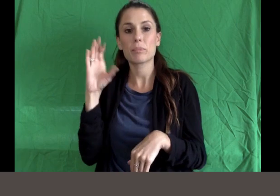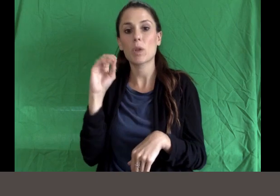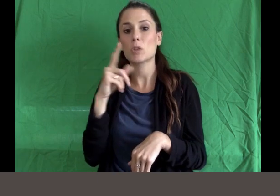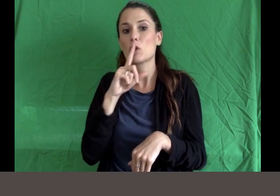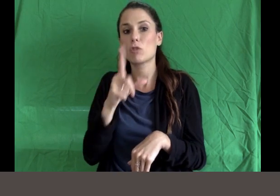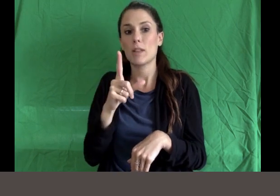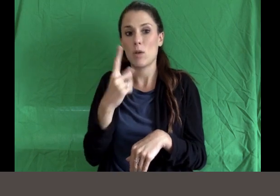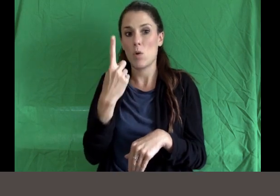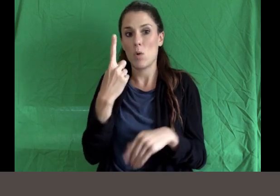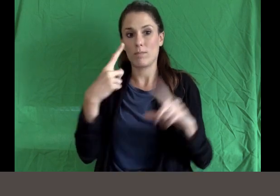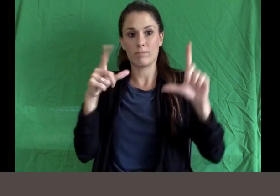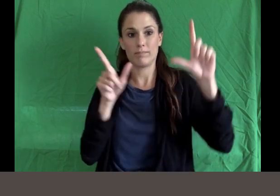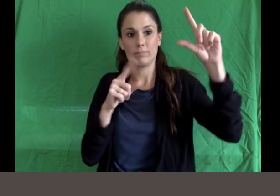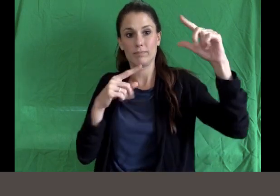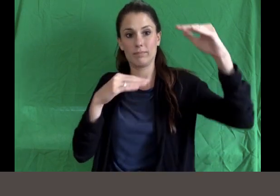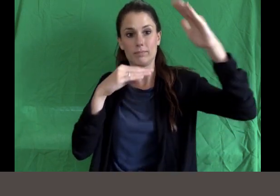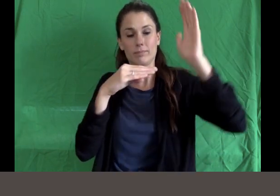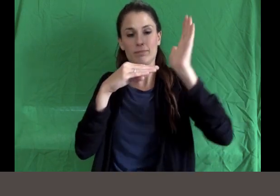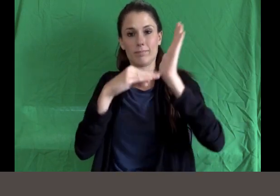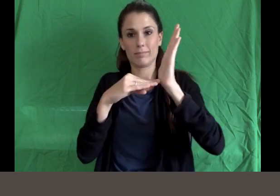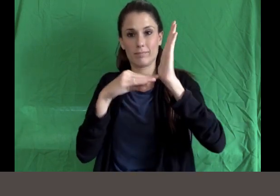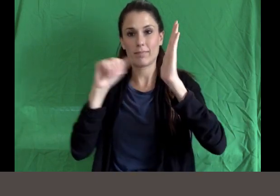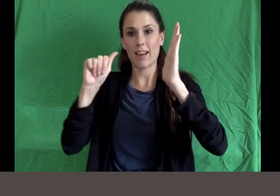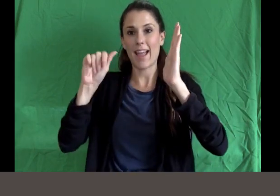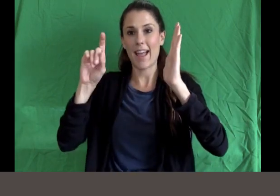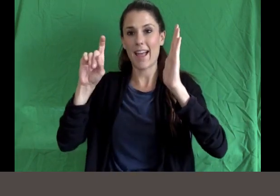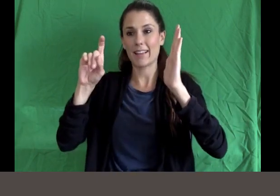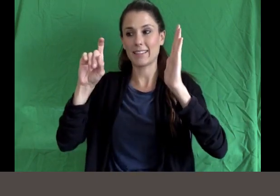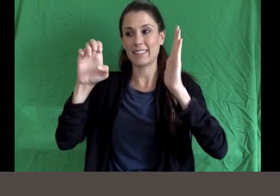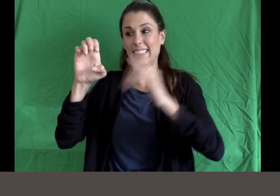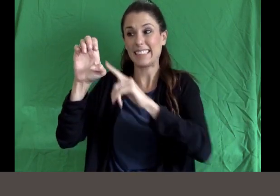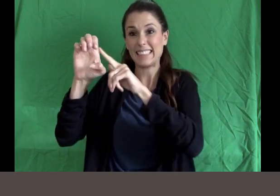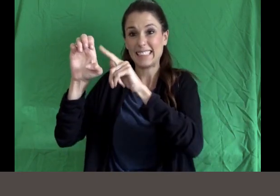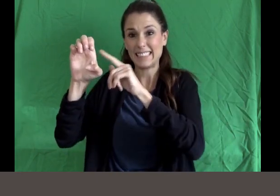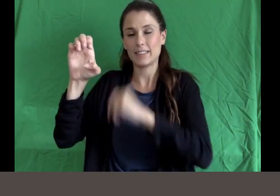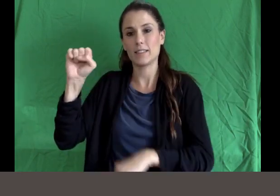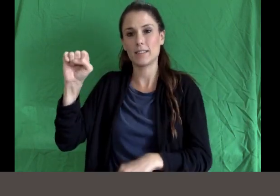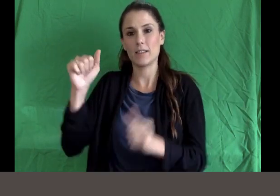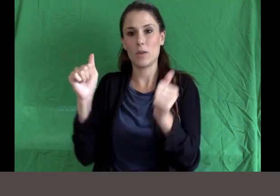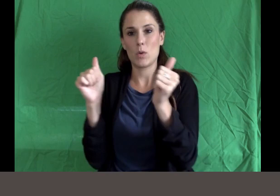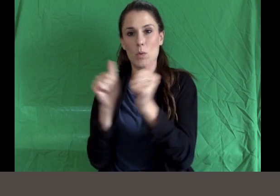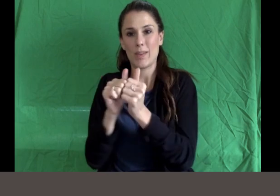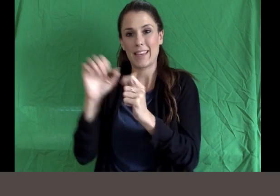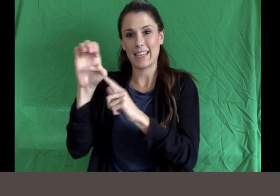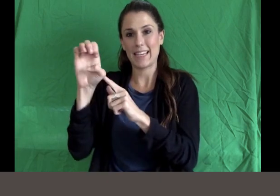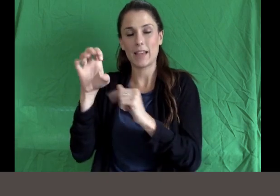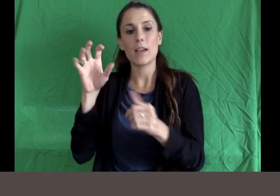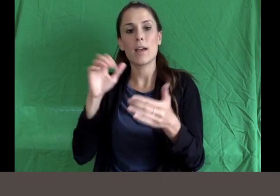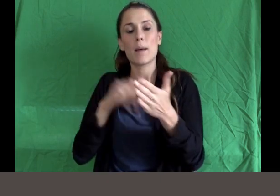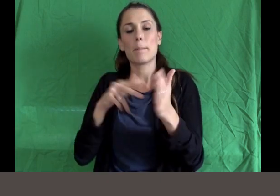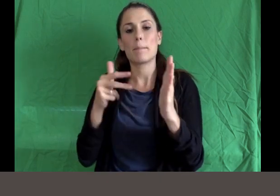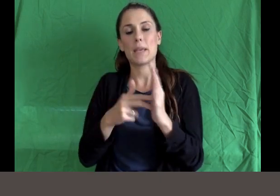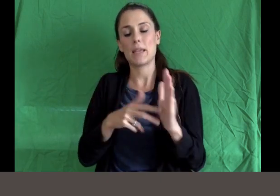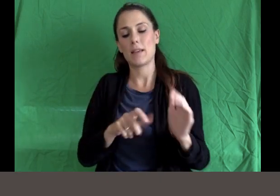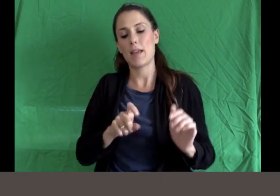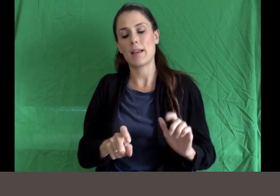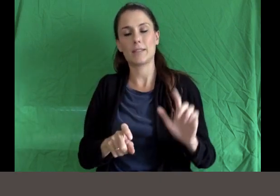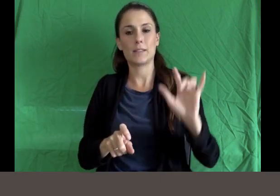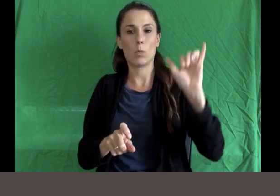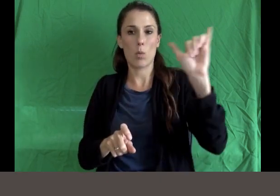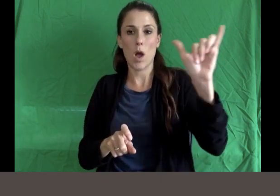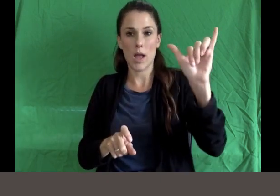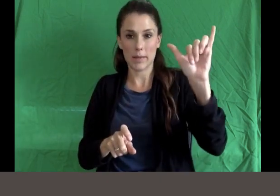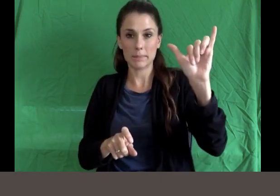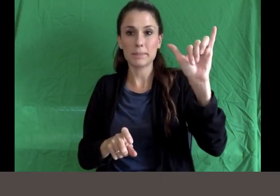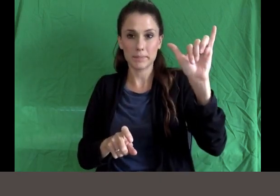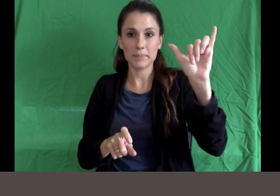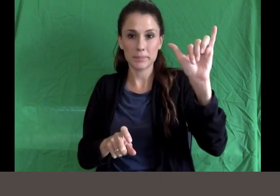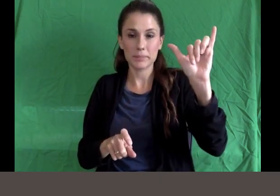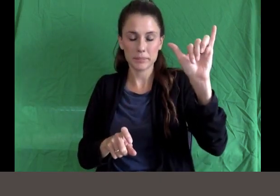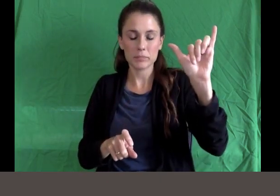set of axes and axes with an E here means a Y axis and an X axis and so can we take